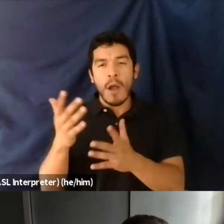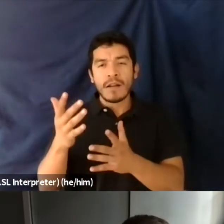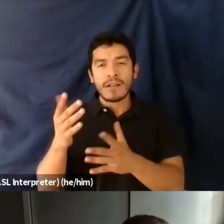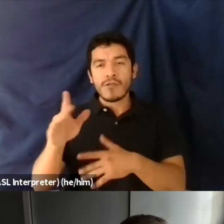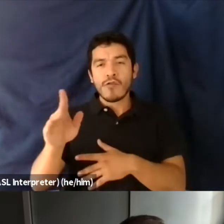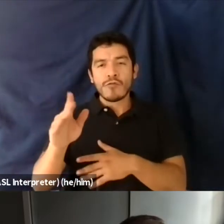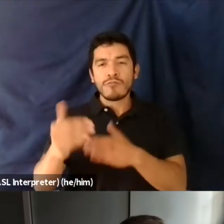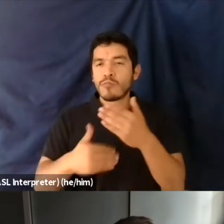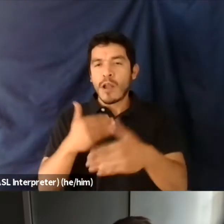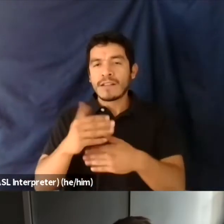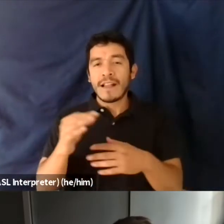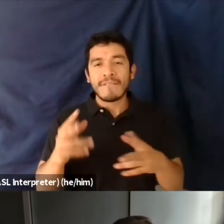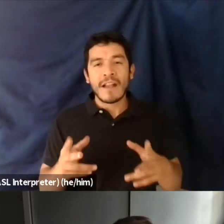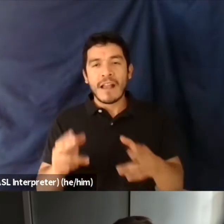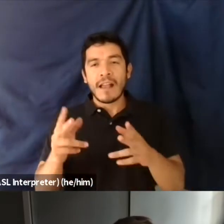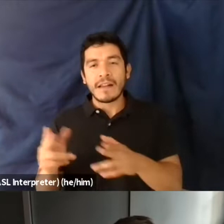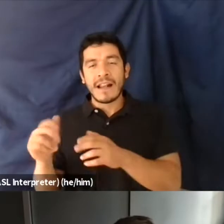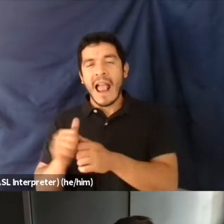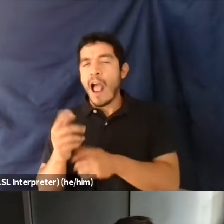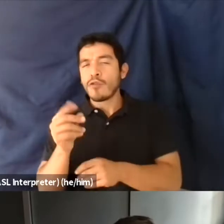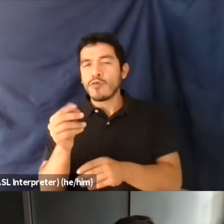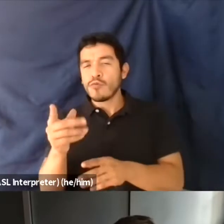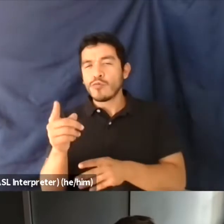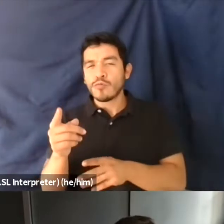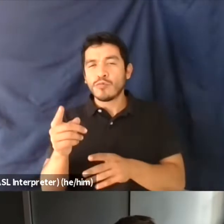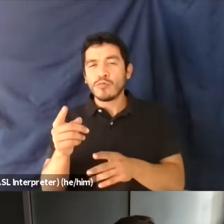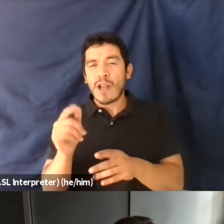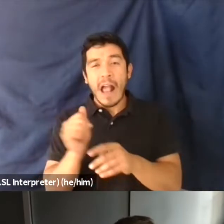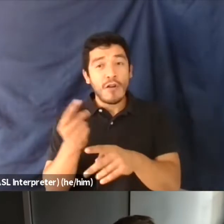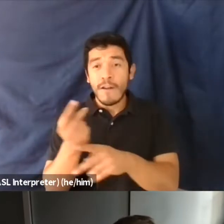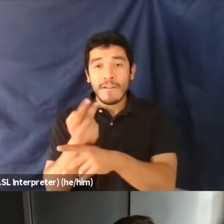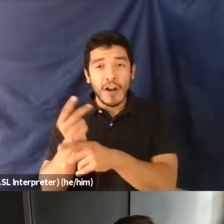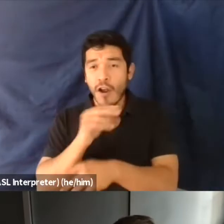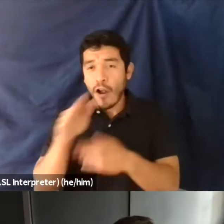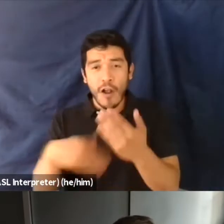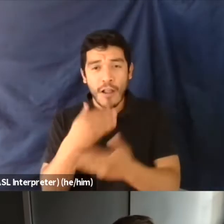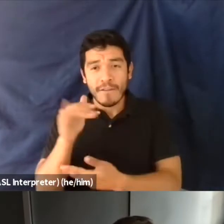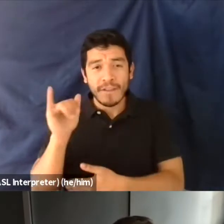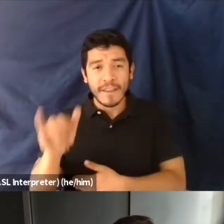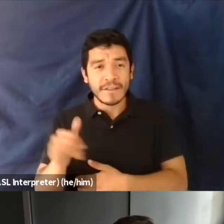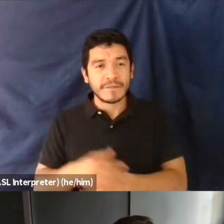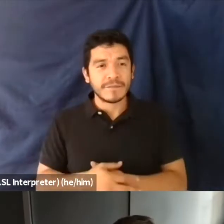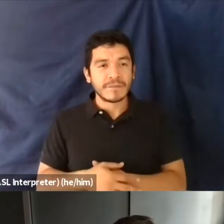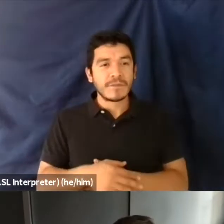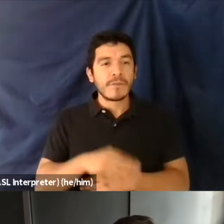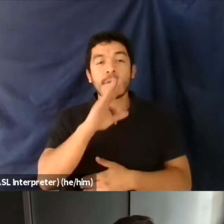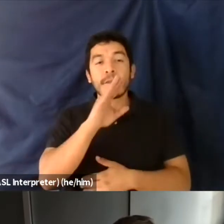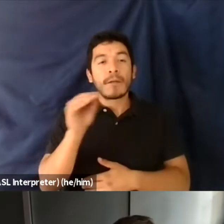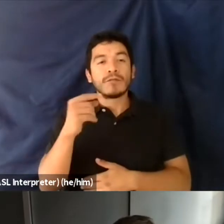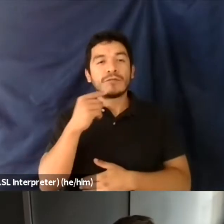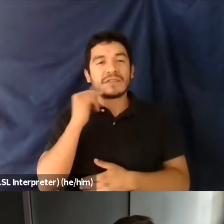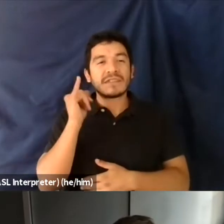like how do you leave all of that in essentially? So. Yeah, the nerdy techie questions are for Max,